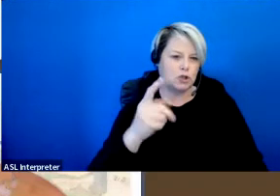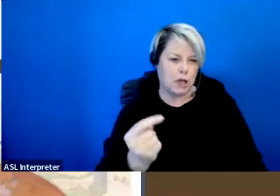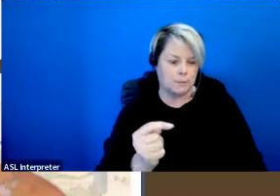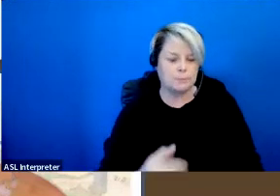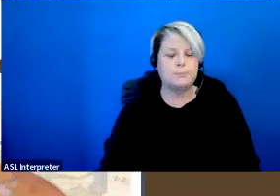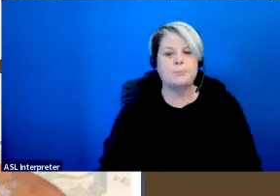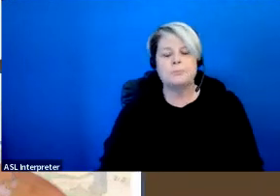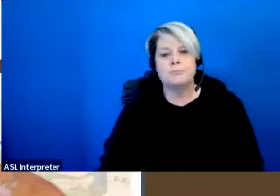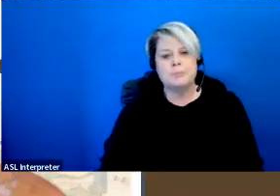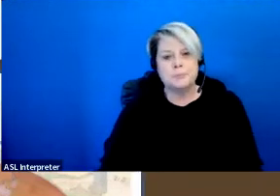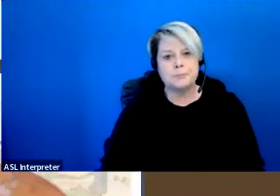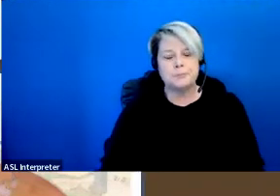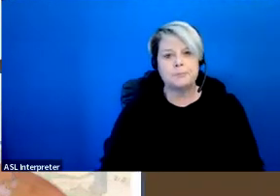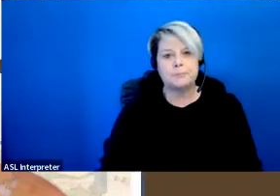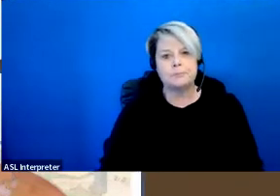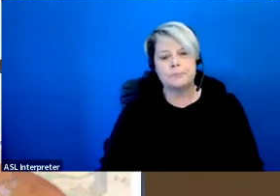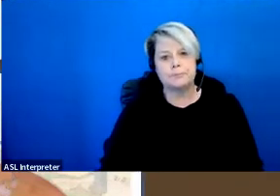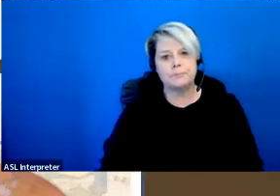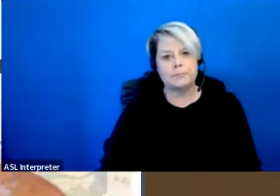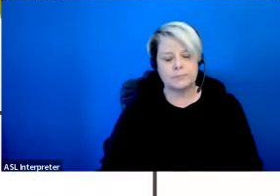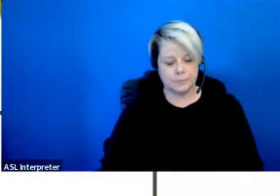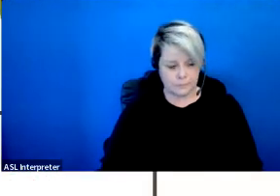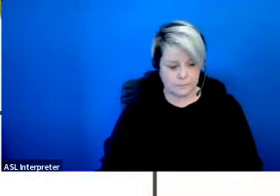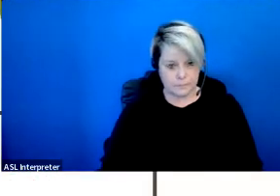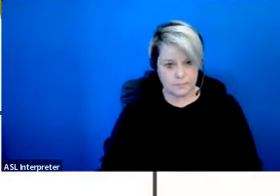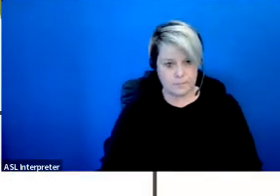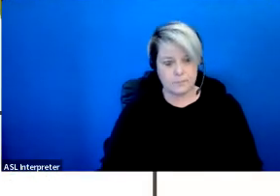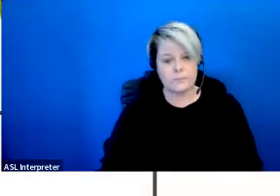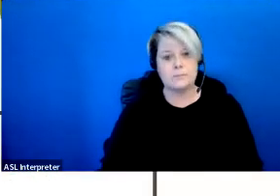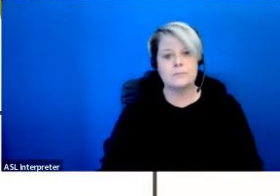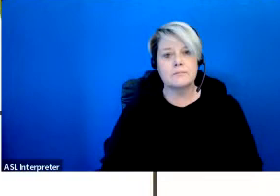us. She will be out in the chat if you have chat. questions or concerns you can reach her through the